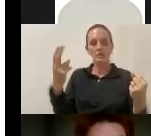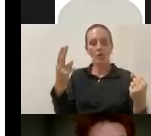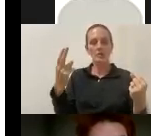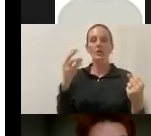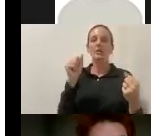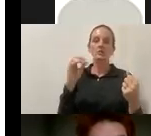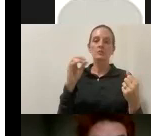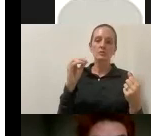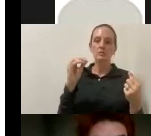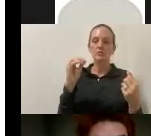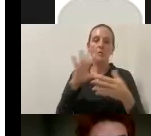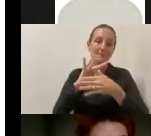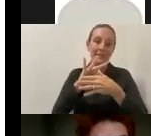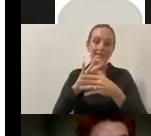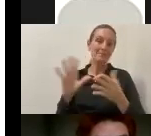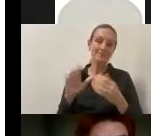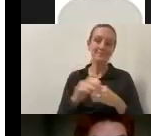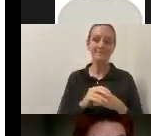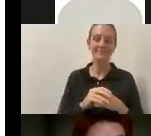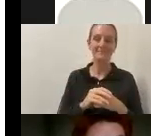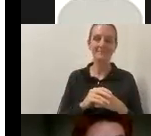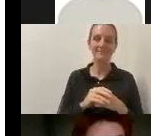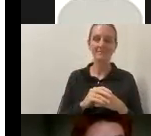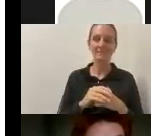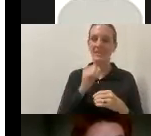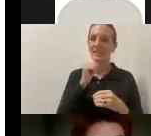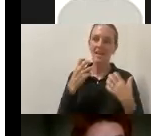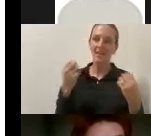like meat and that can not be the healthiest for us.